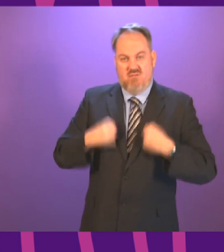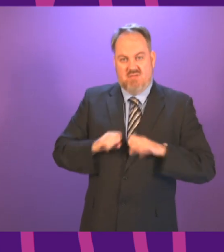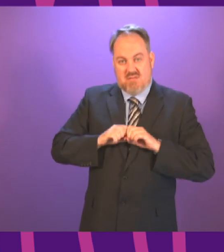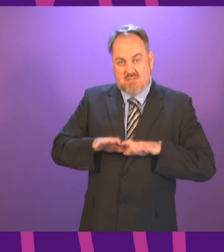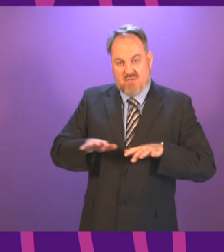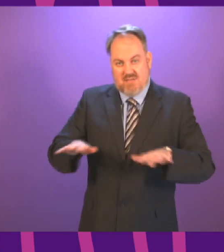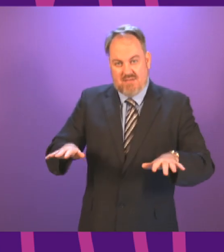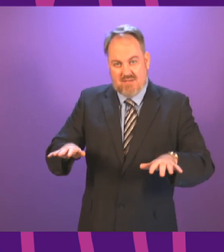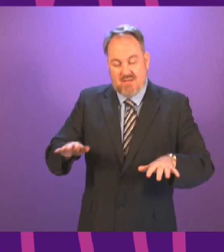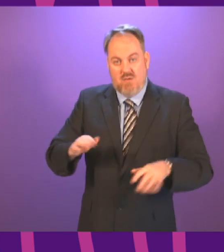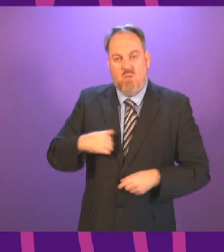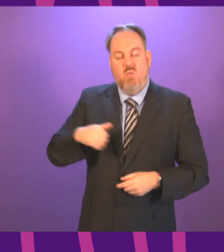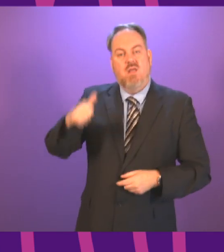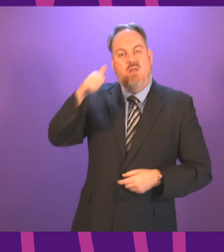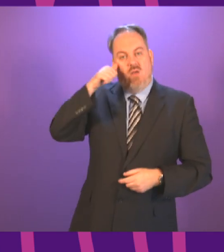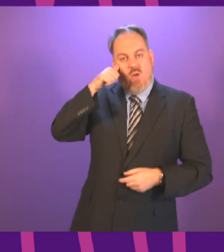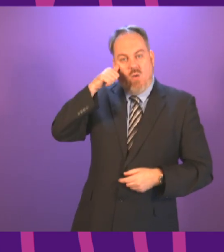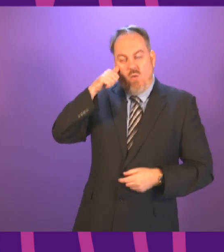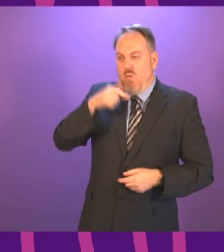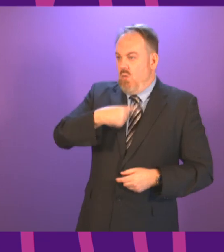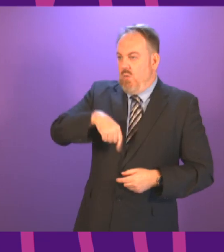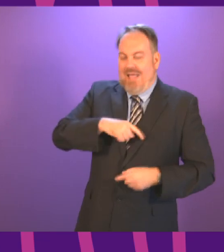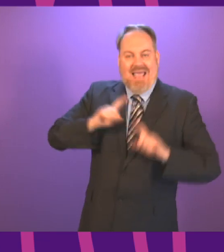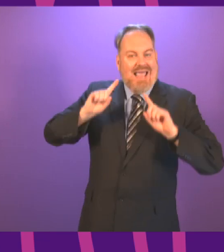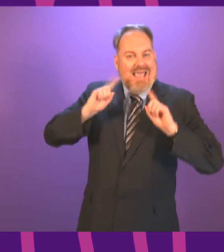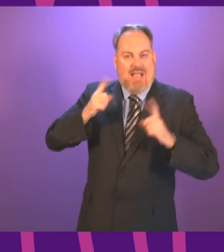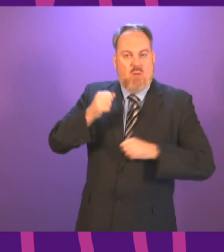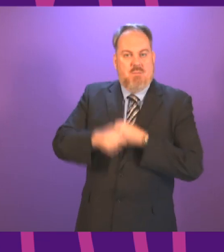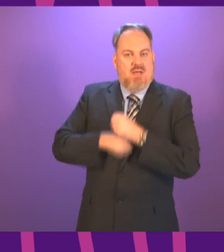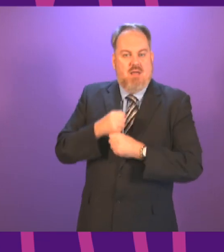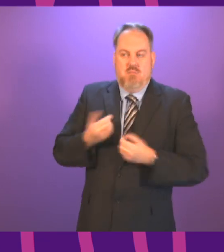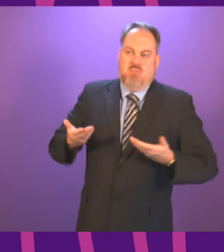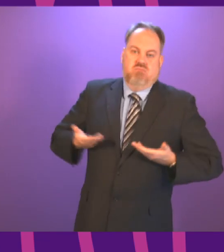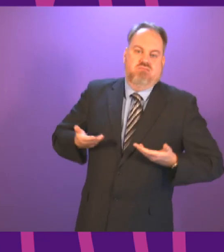I say that with all the caveats about not having a shred of complacency. I recognise